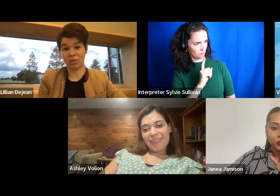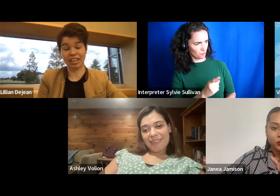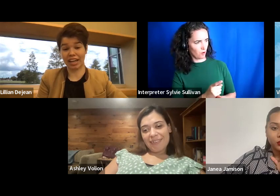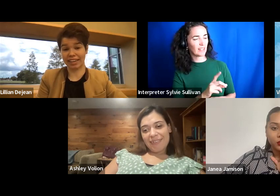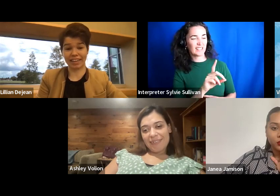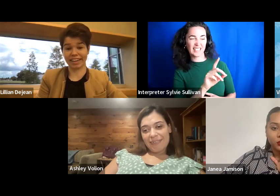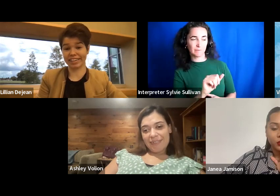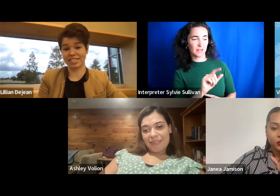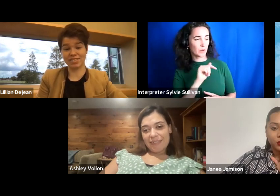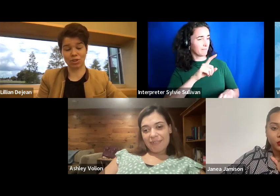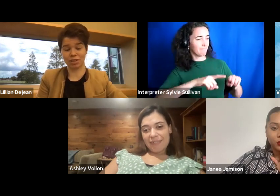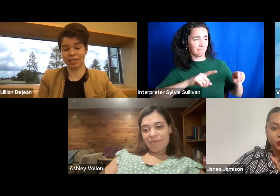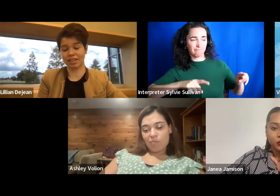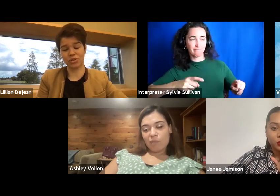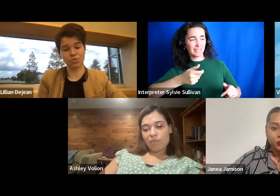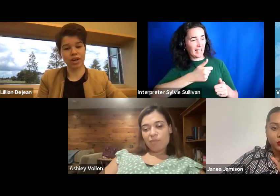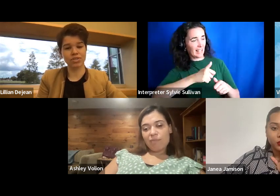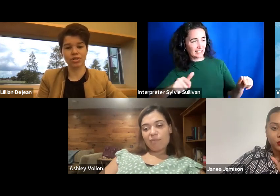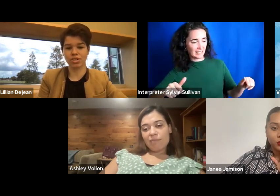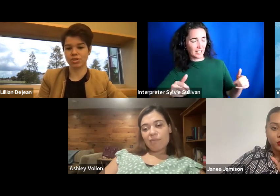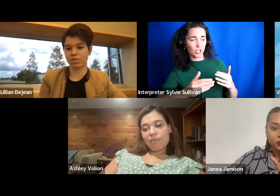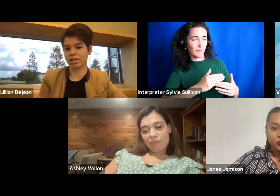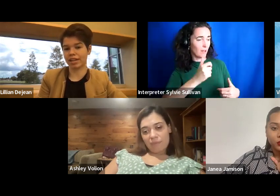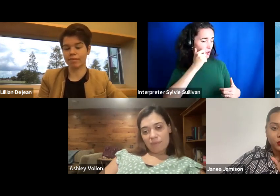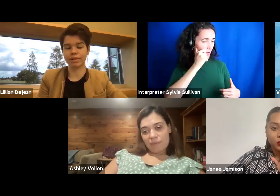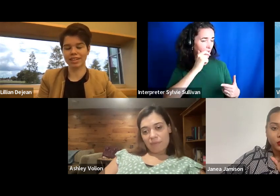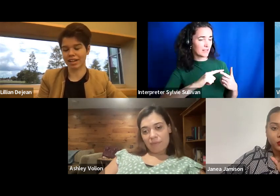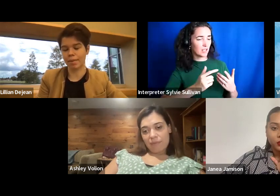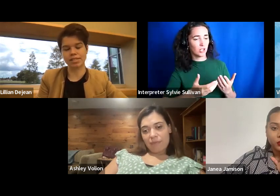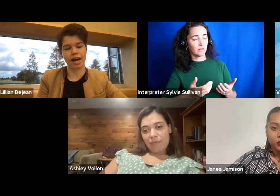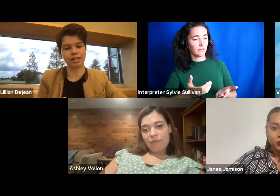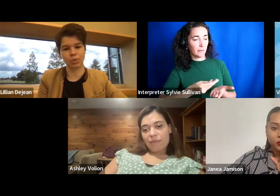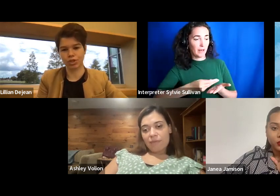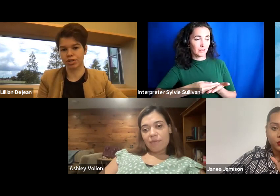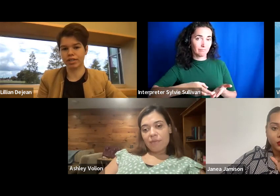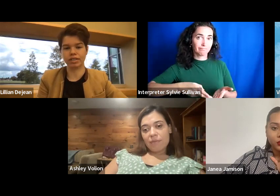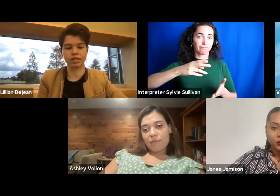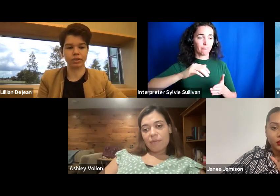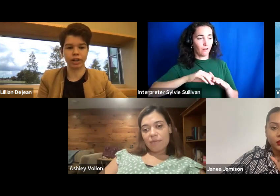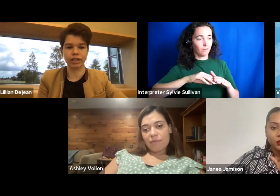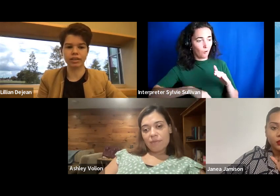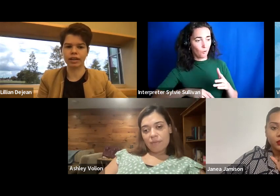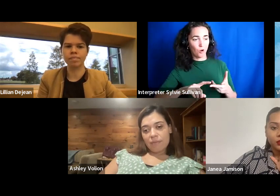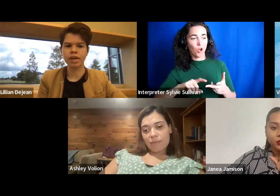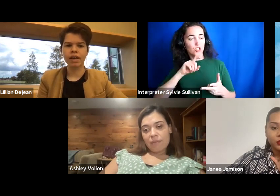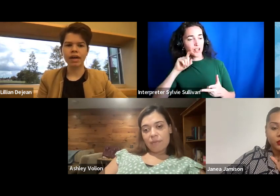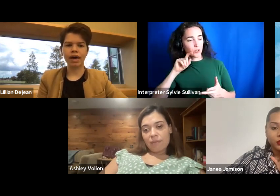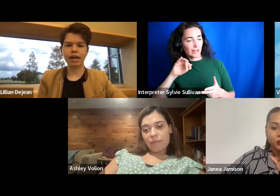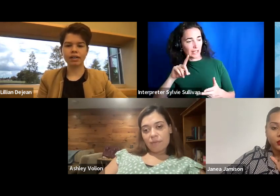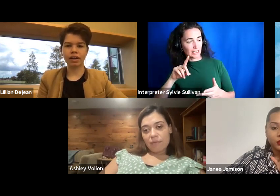It doesn't discriminate against race, or so you can have economic status or gender identity, or anything.